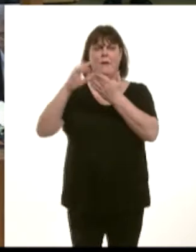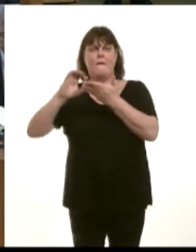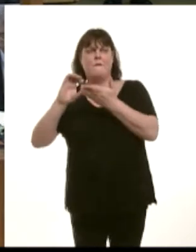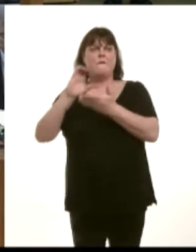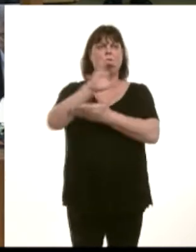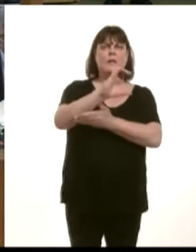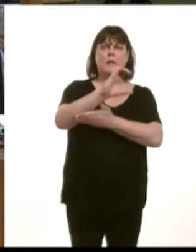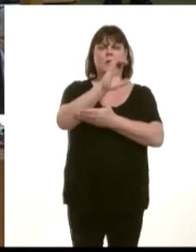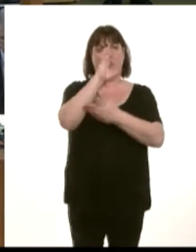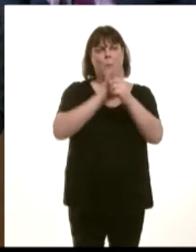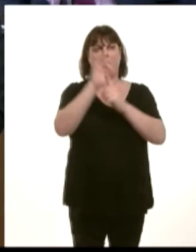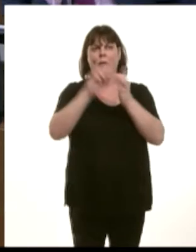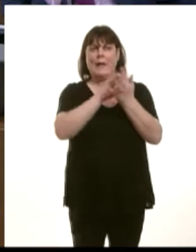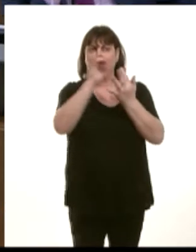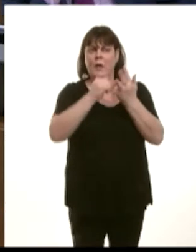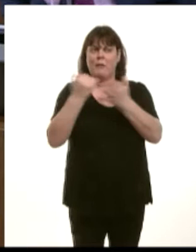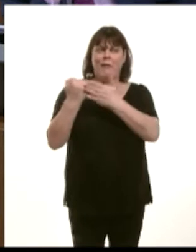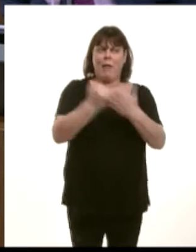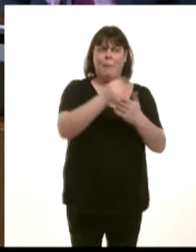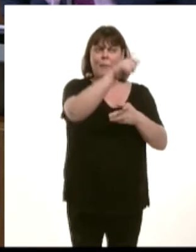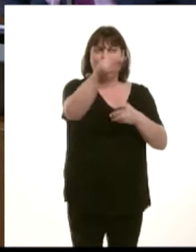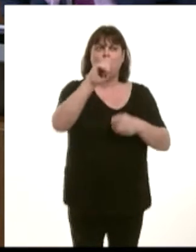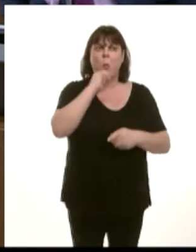Carwyn Jones: Well, investment in a national emergency department clinical system will